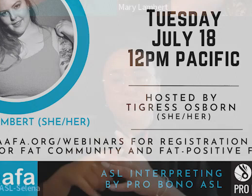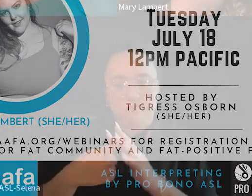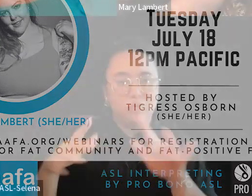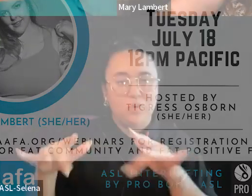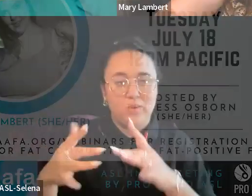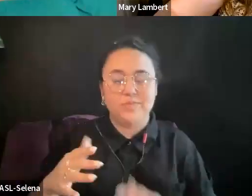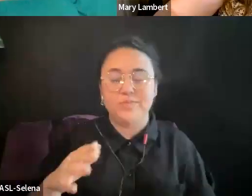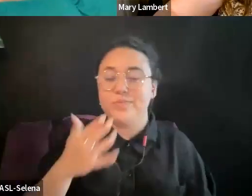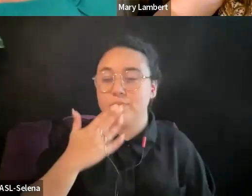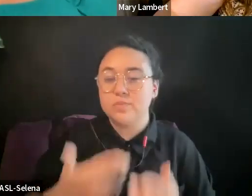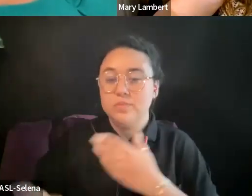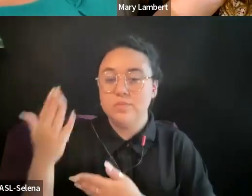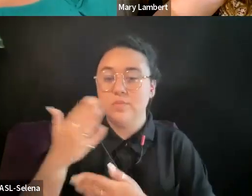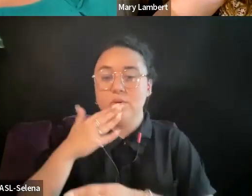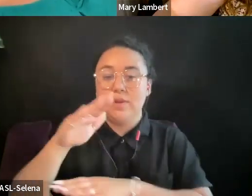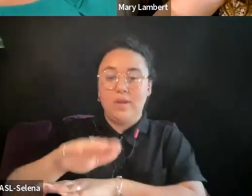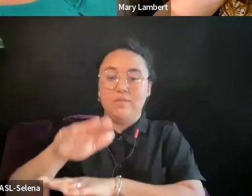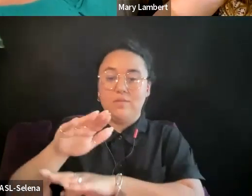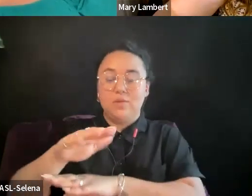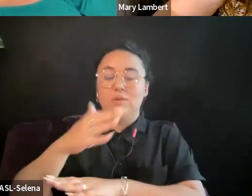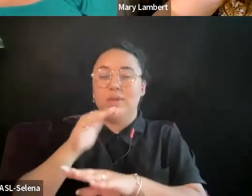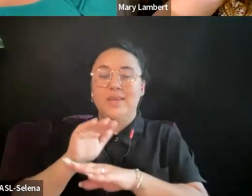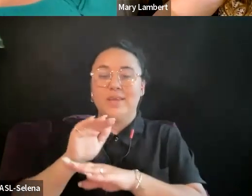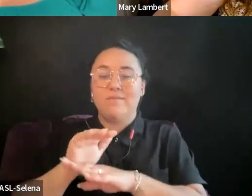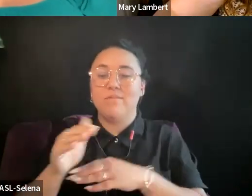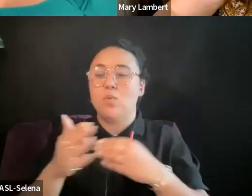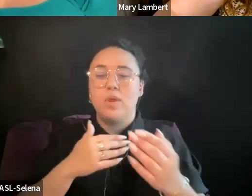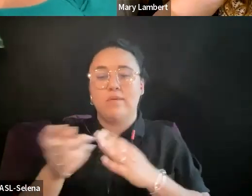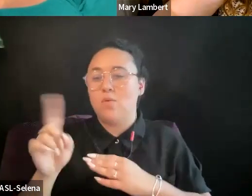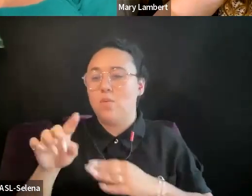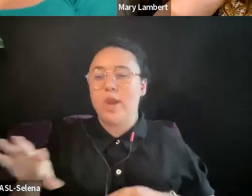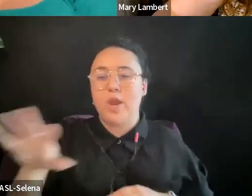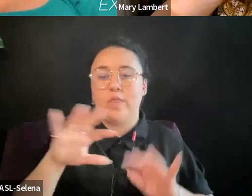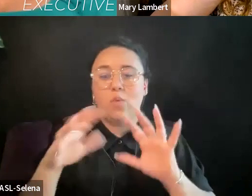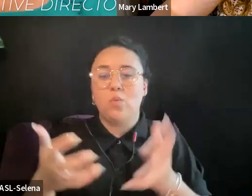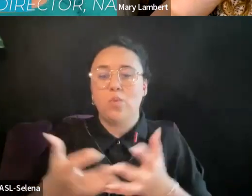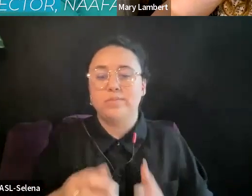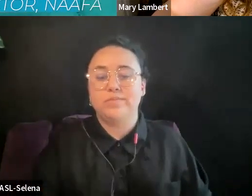Good morning. Good afternoon. Good evening to you. Wherever you are in the world. I am Tigress Osborn.